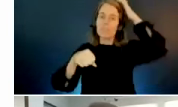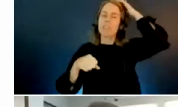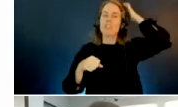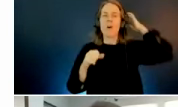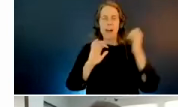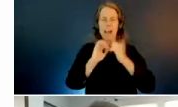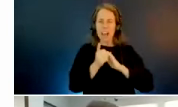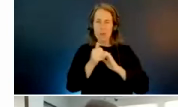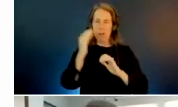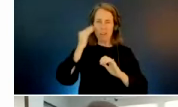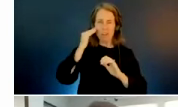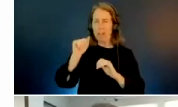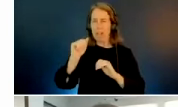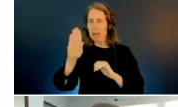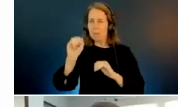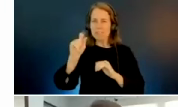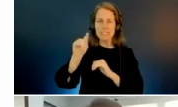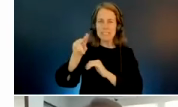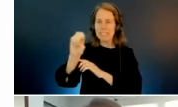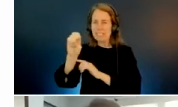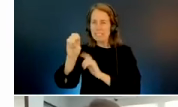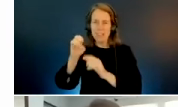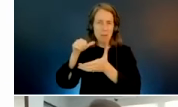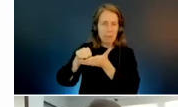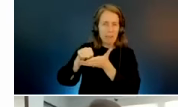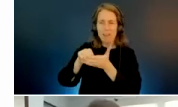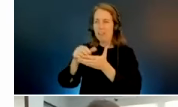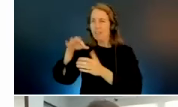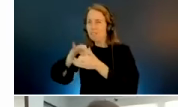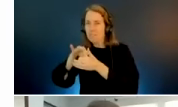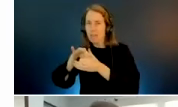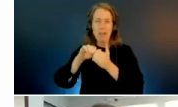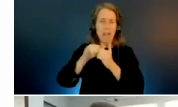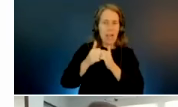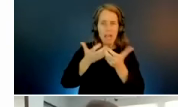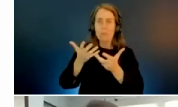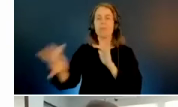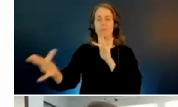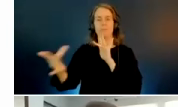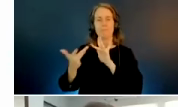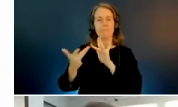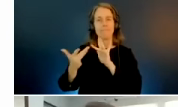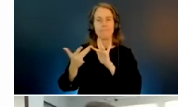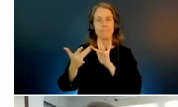your county election office a call okay we can go to the next slide where's my polling place